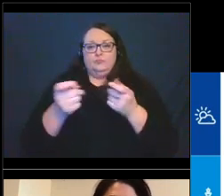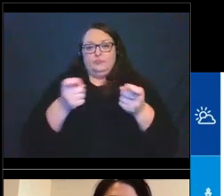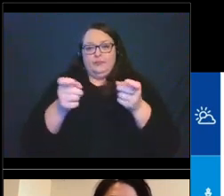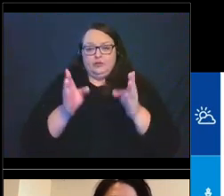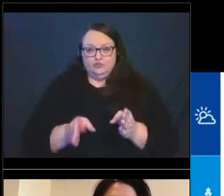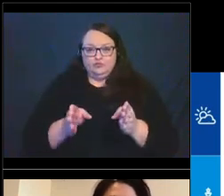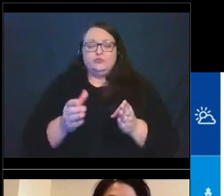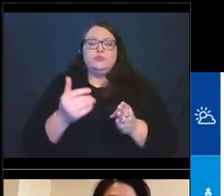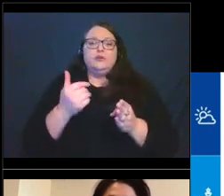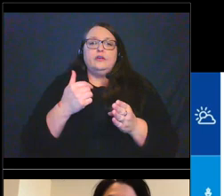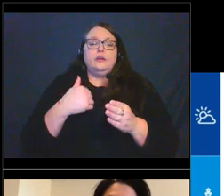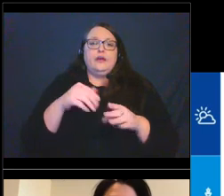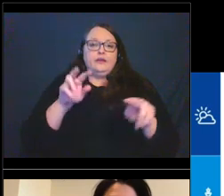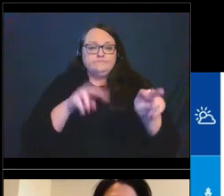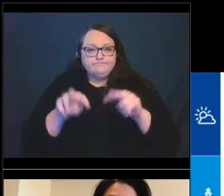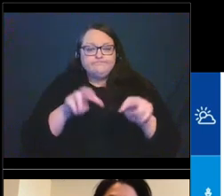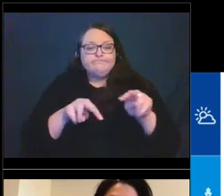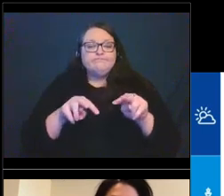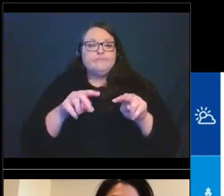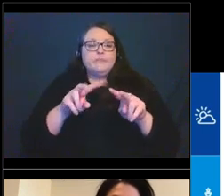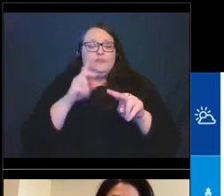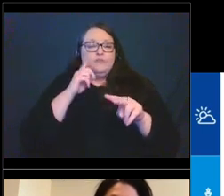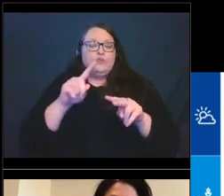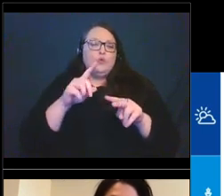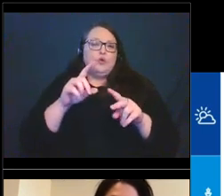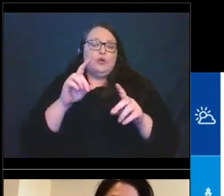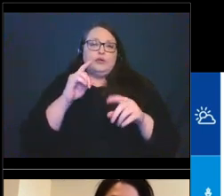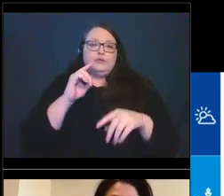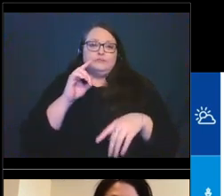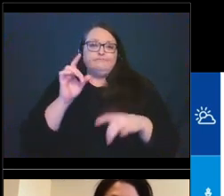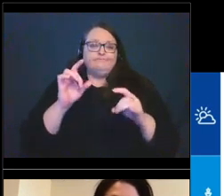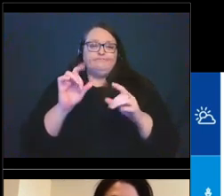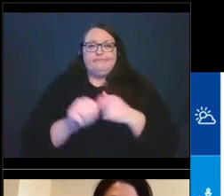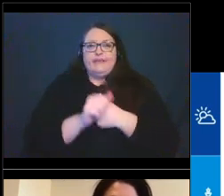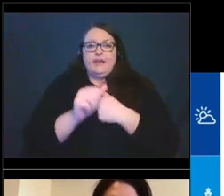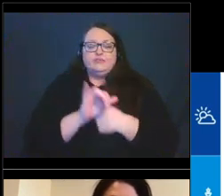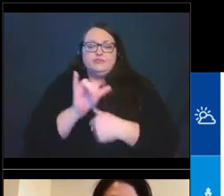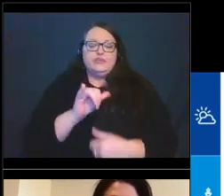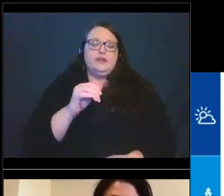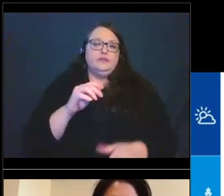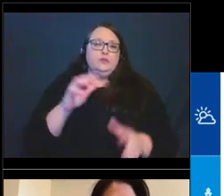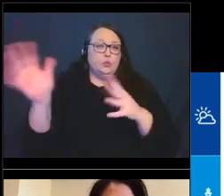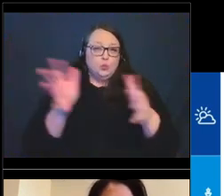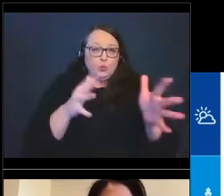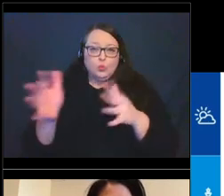for weather hazards such as extreme temperatures, wind, frost/freeze, dust, air quality, and more.